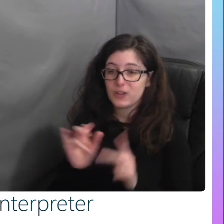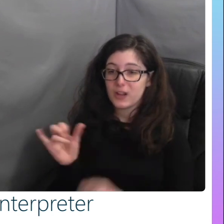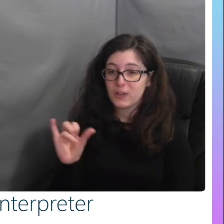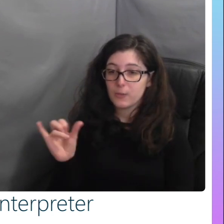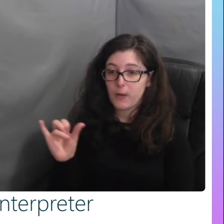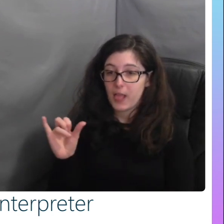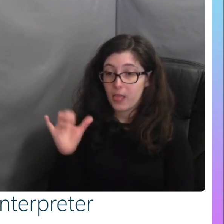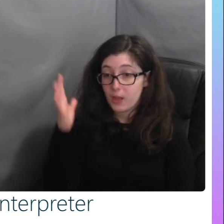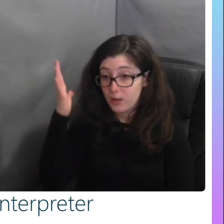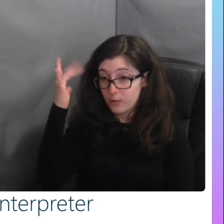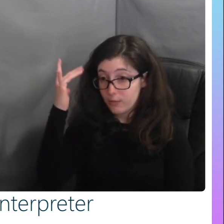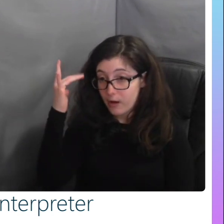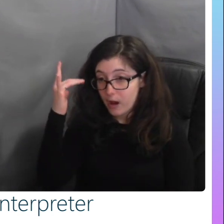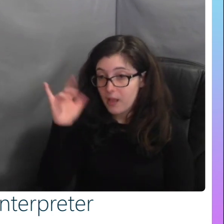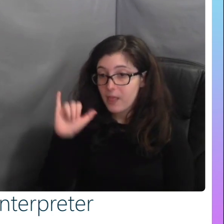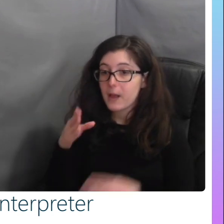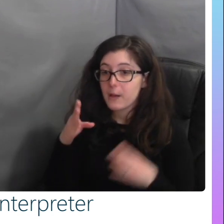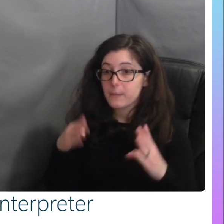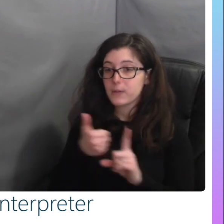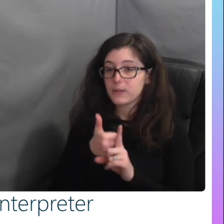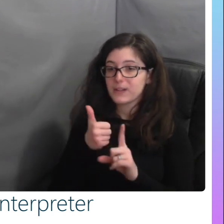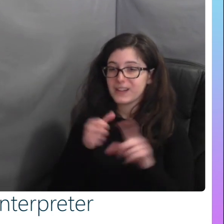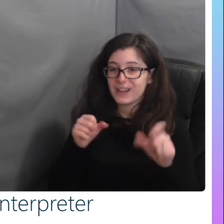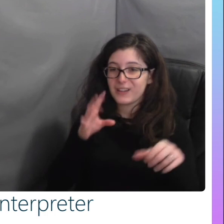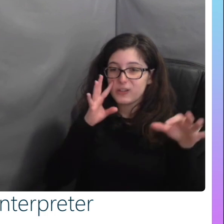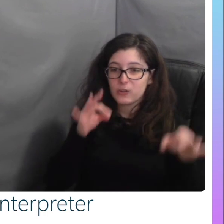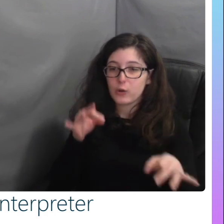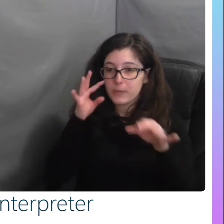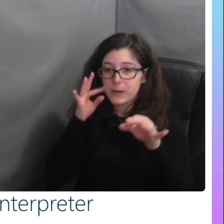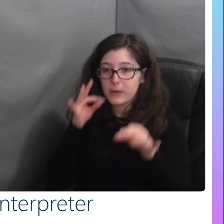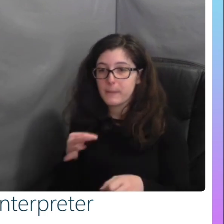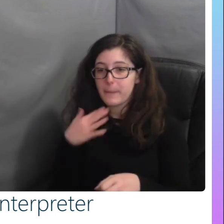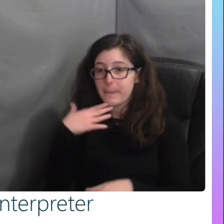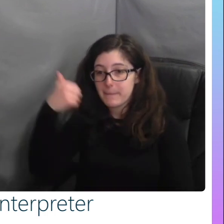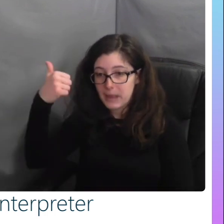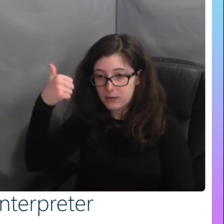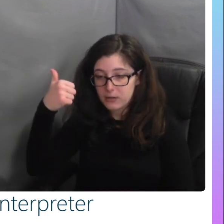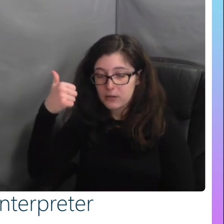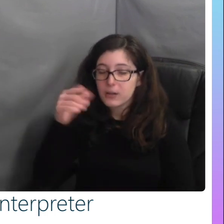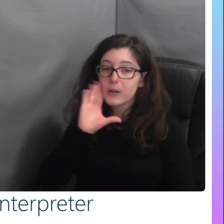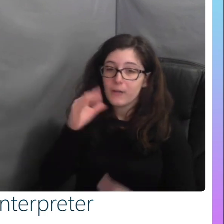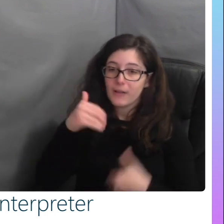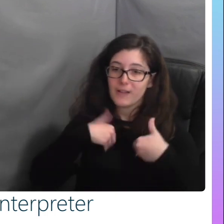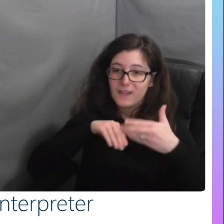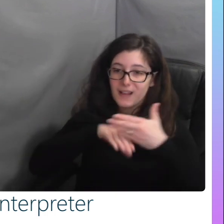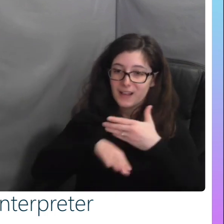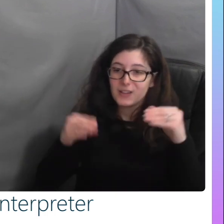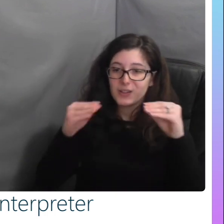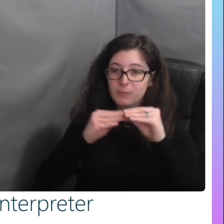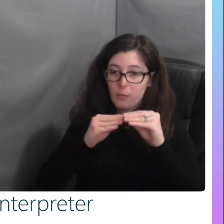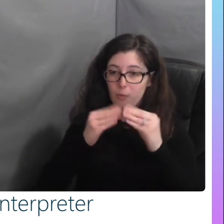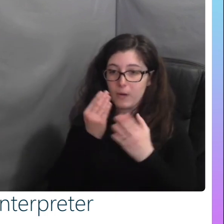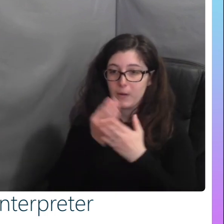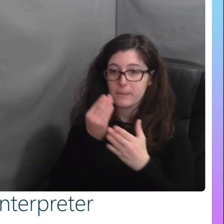because then that person can make better determinations. Number one, they're going to have access to more money than each business unit,